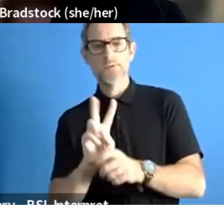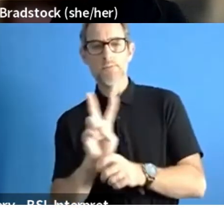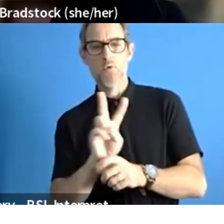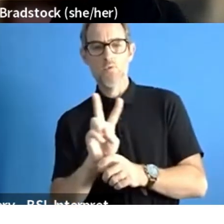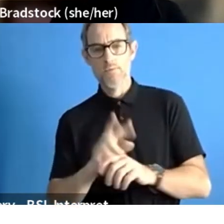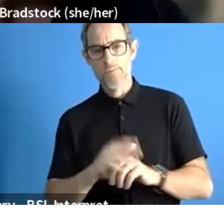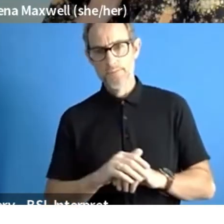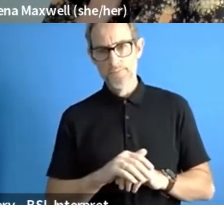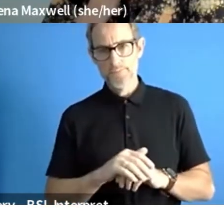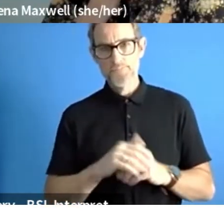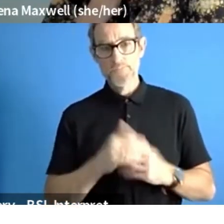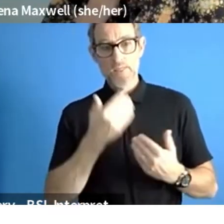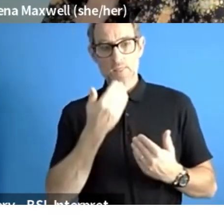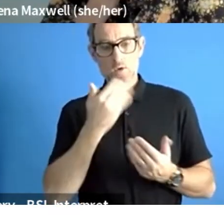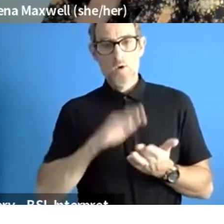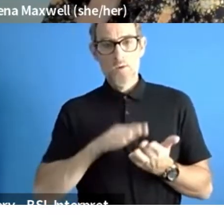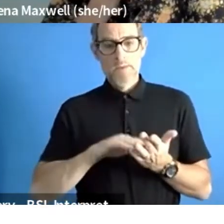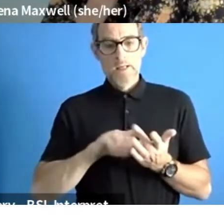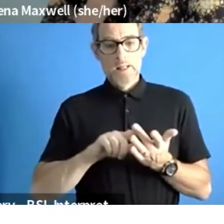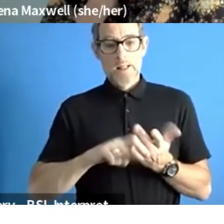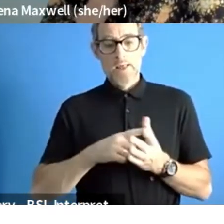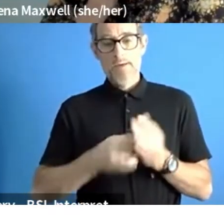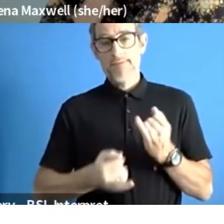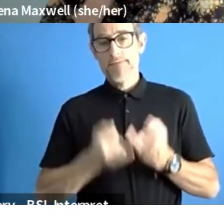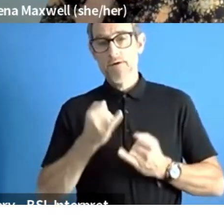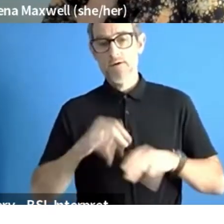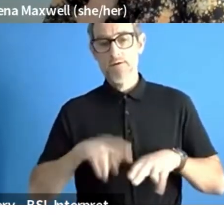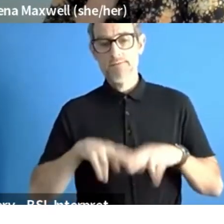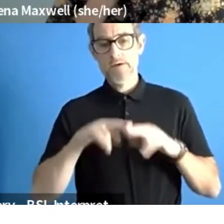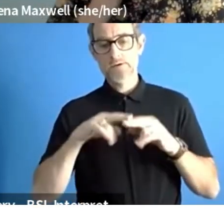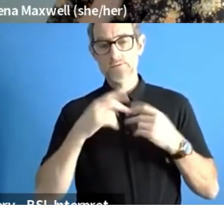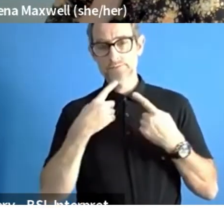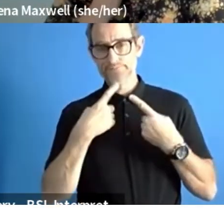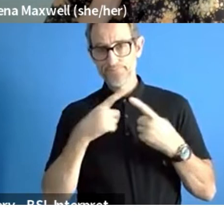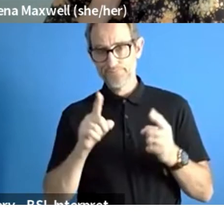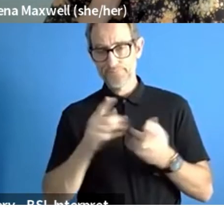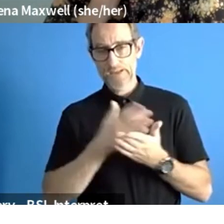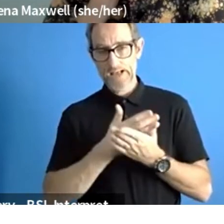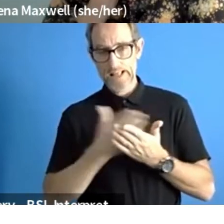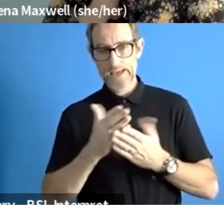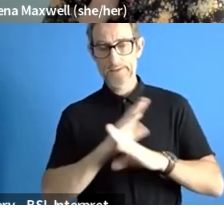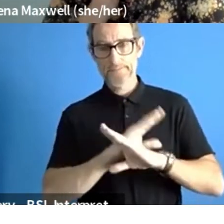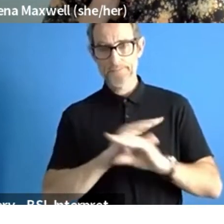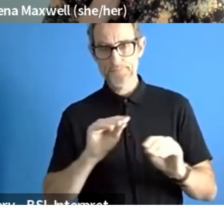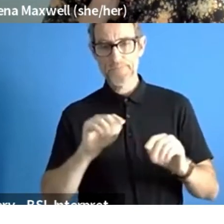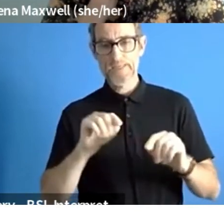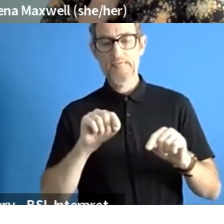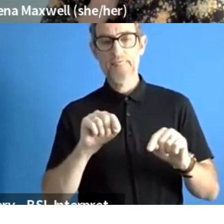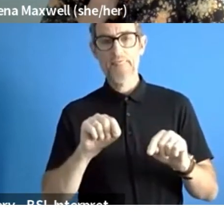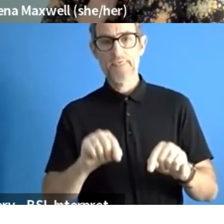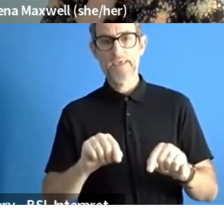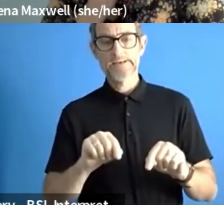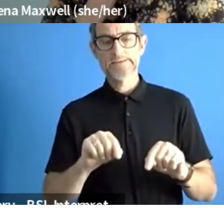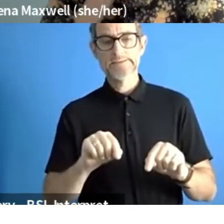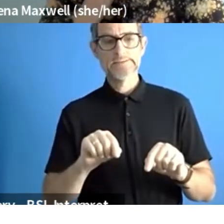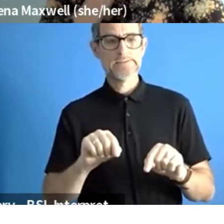The final thing I wanted to be clear on is this is not clear and